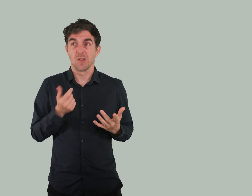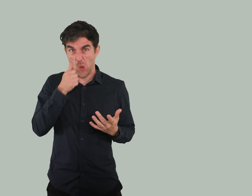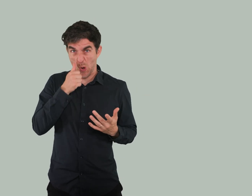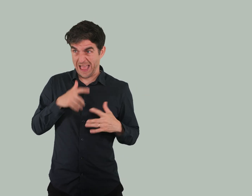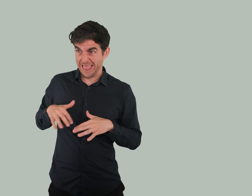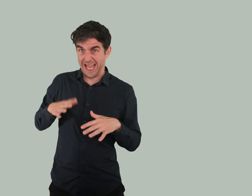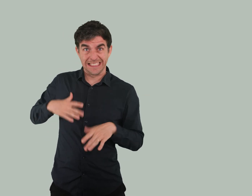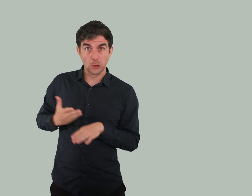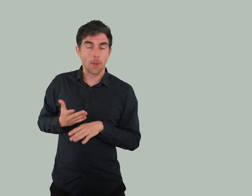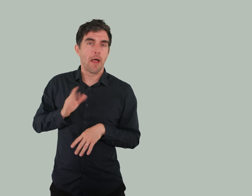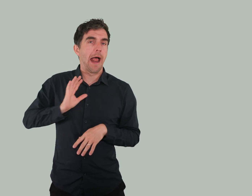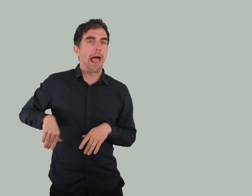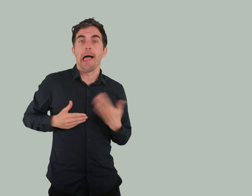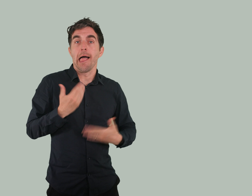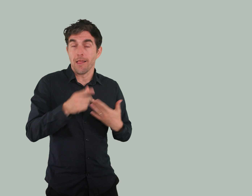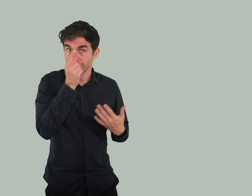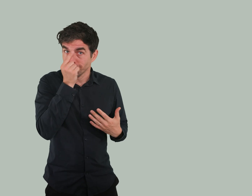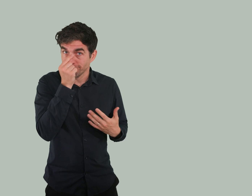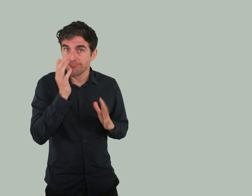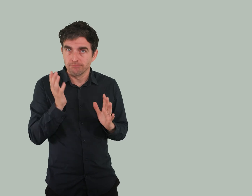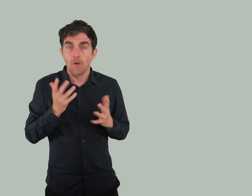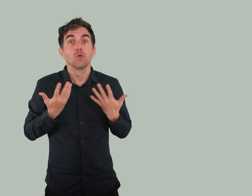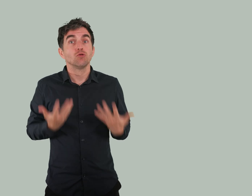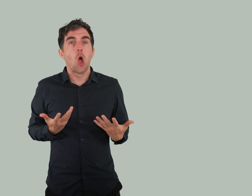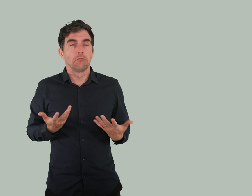whilst ignoring labour supply closer to home.